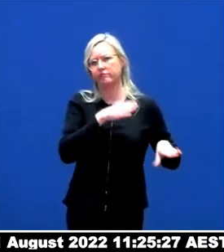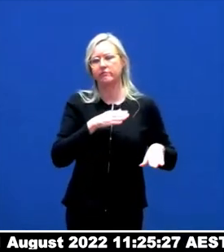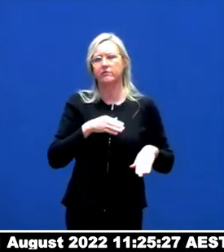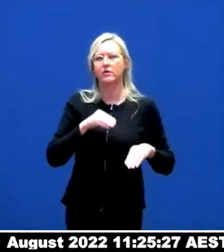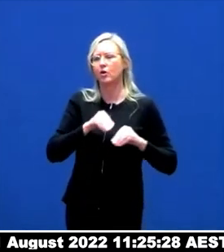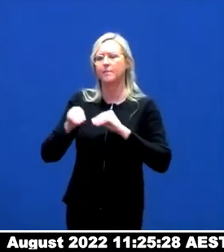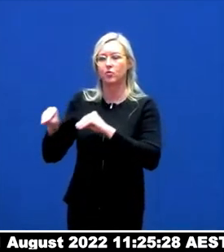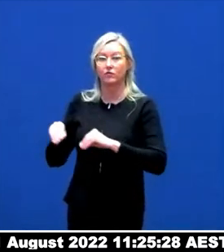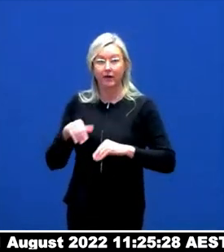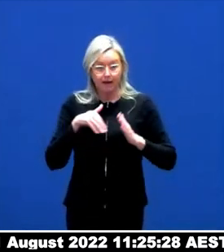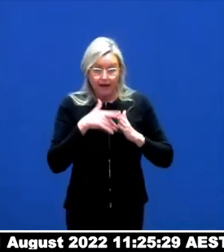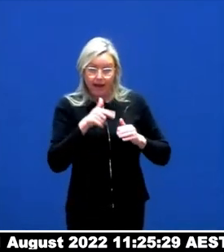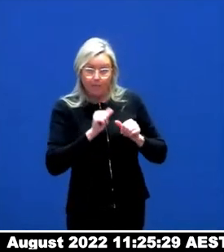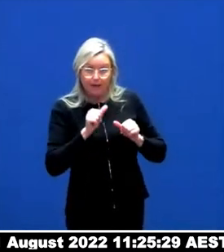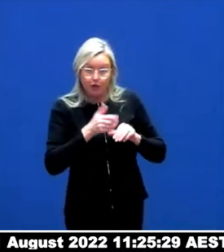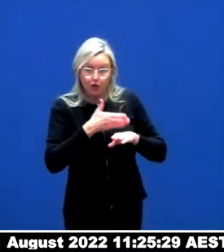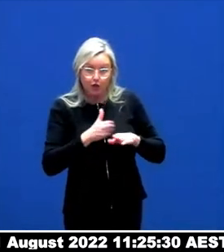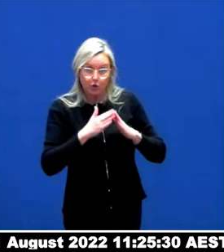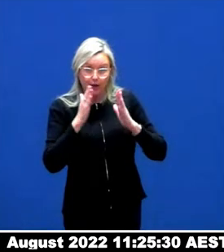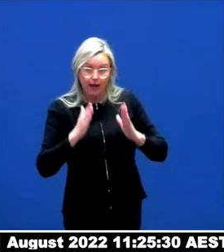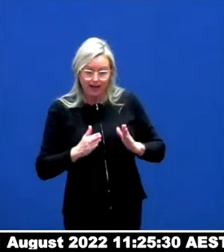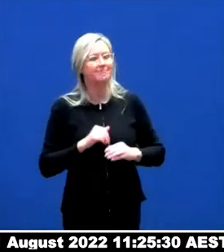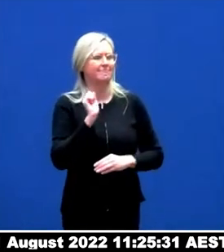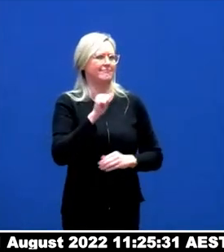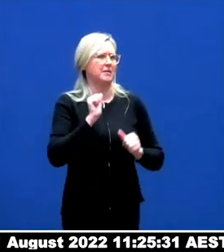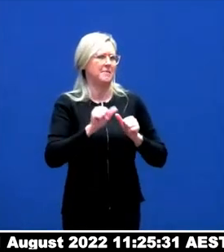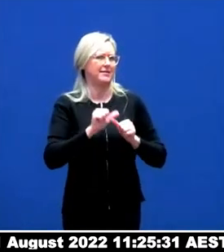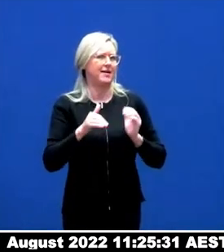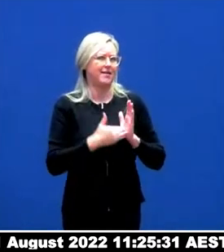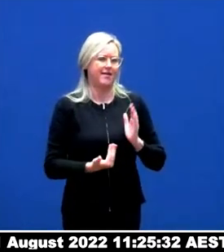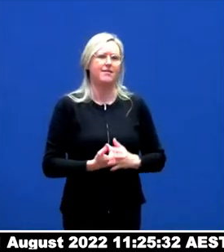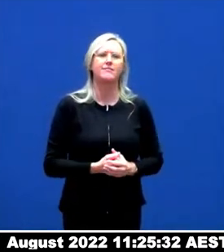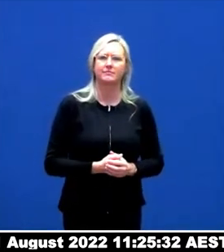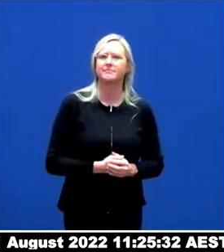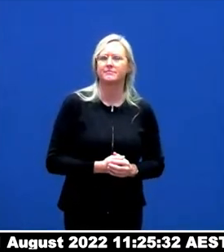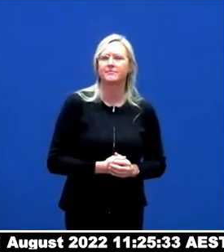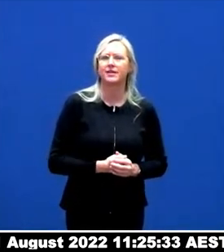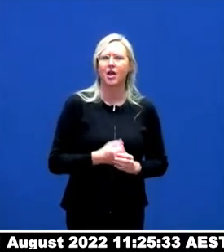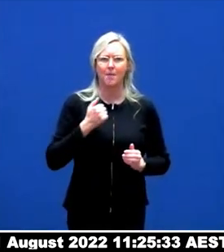Yeah, it's much better now with the housing, with the - the room size as well as